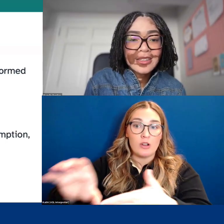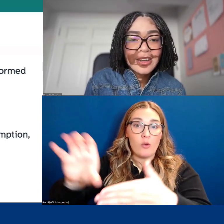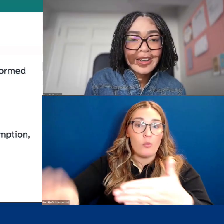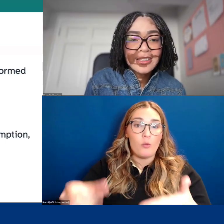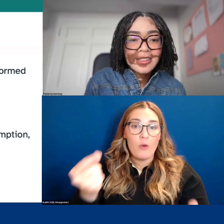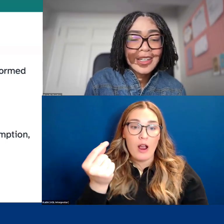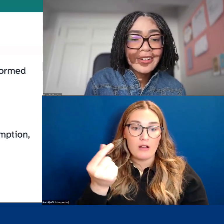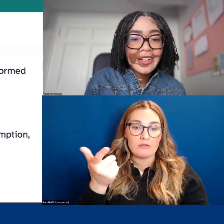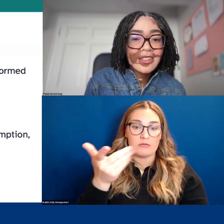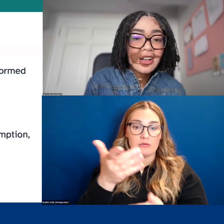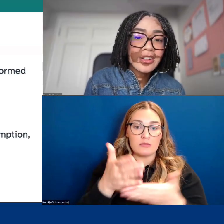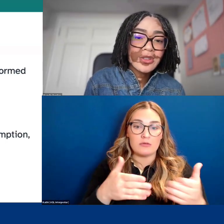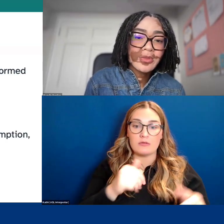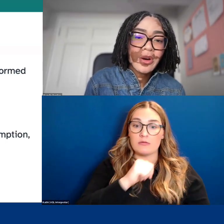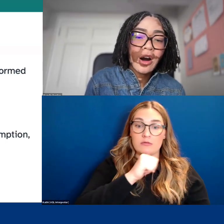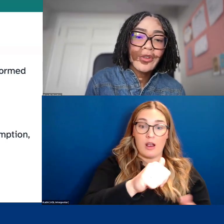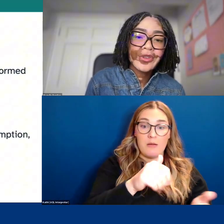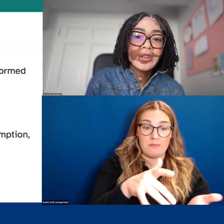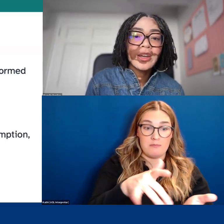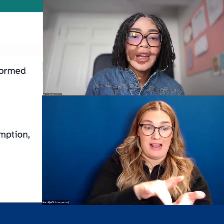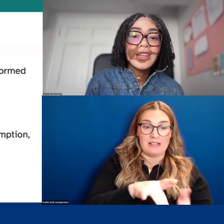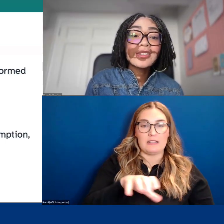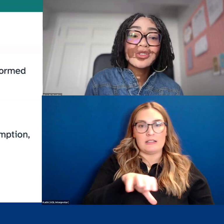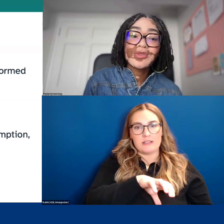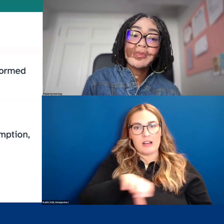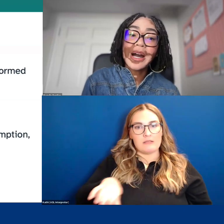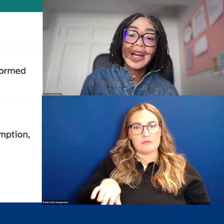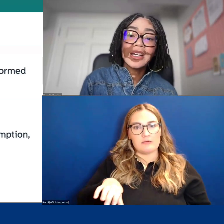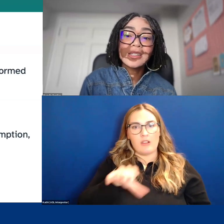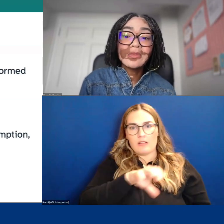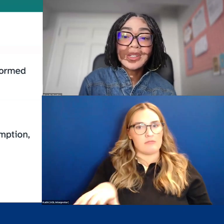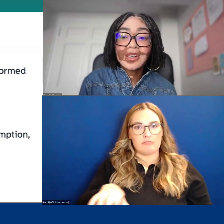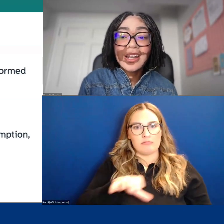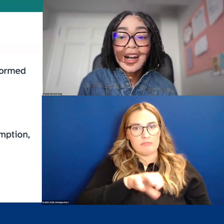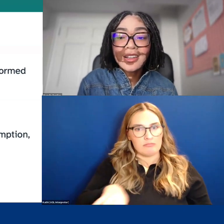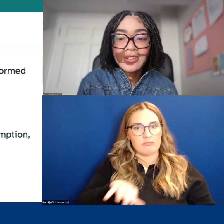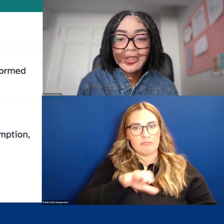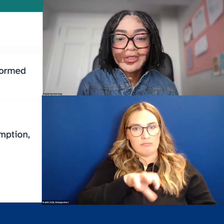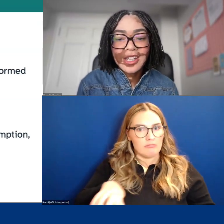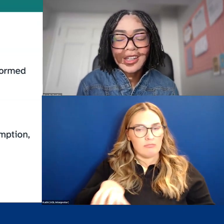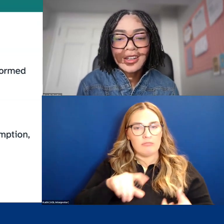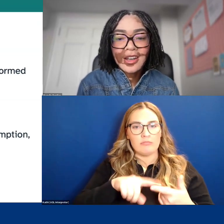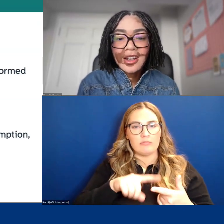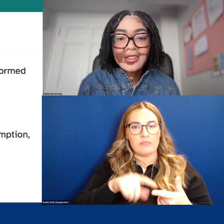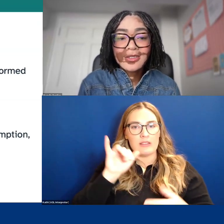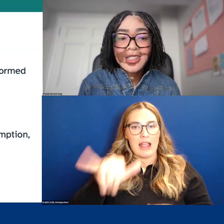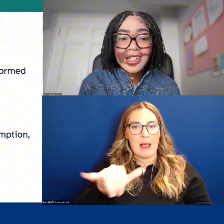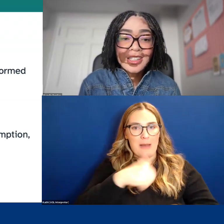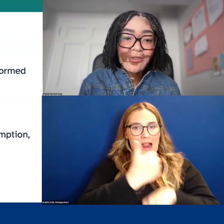necessary cesareans are used more often, and this is driven by assumption, not clinical need. And so studies